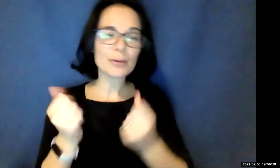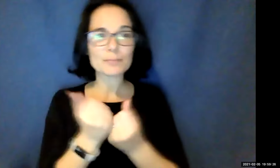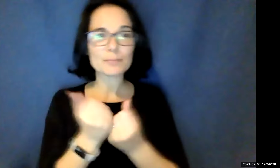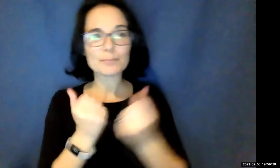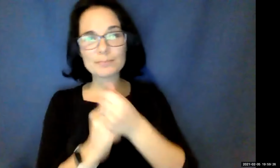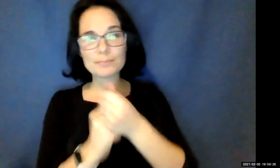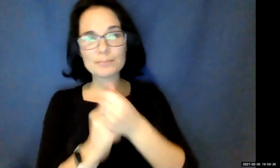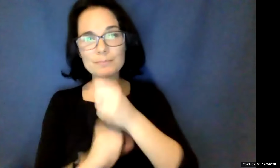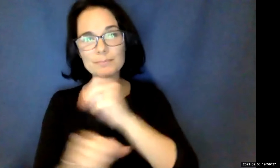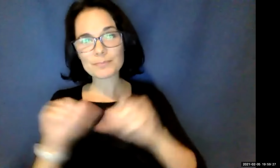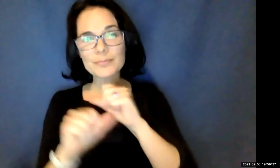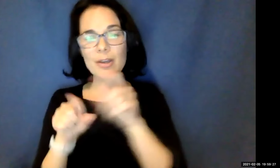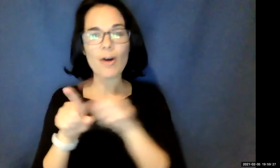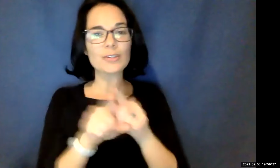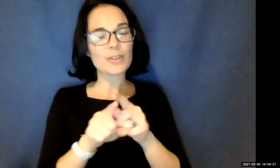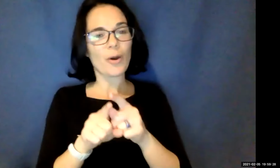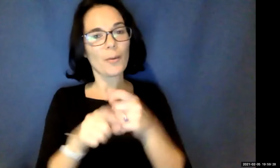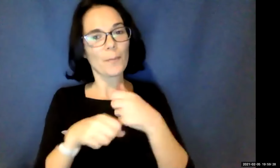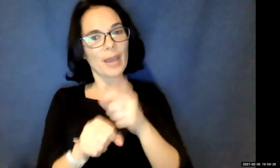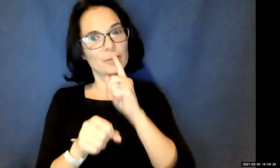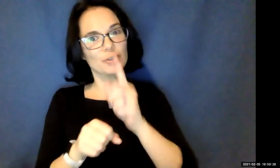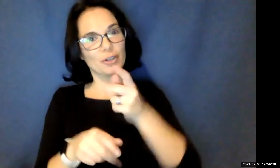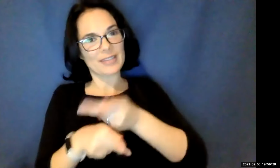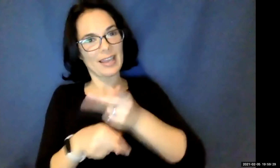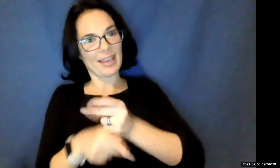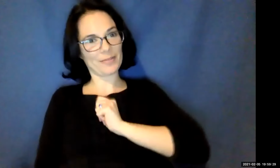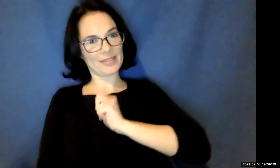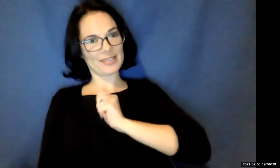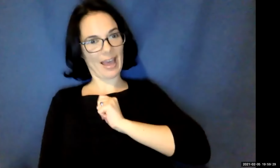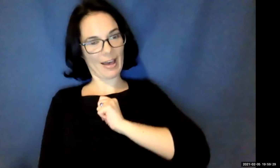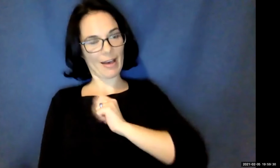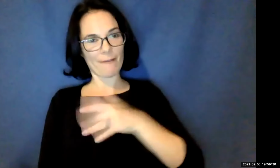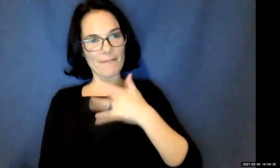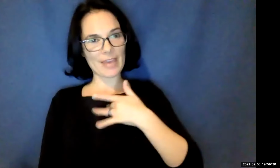Please remember to also take care of yourself and pat yourself on the back.